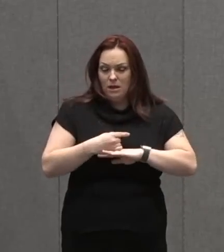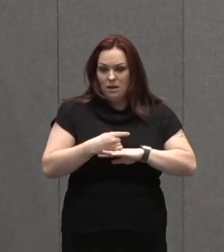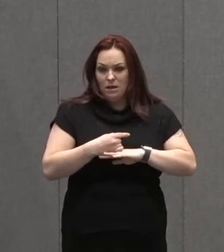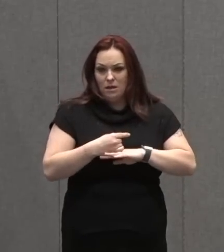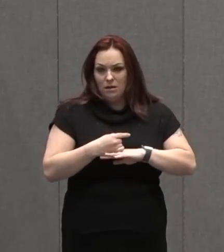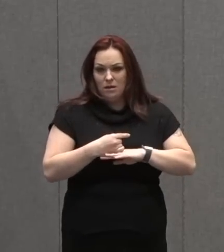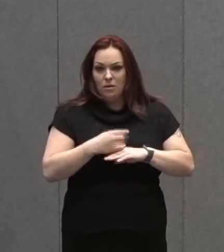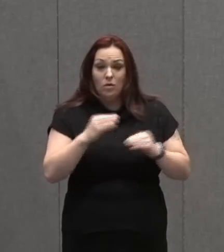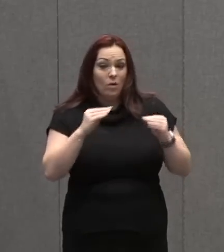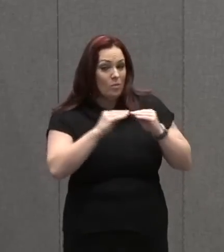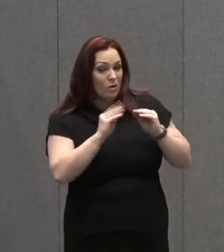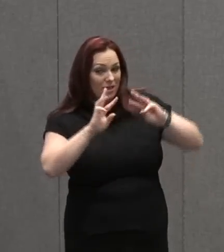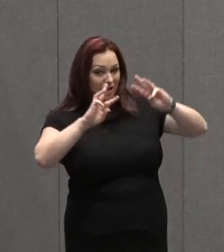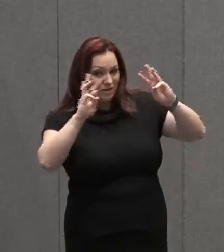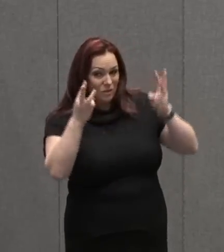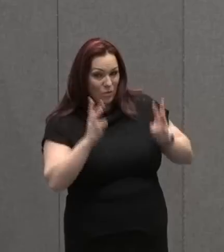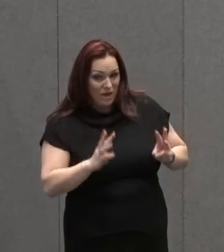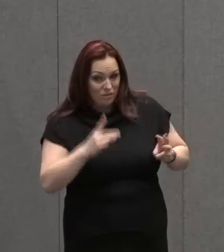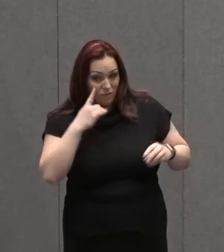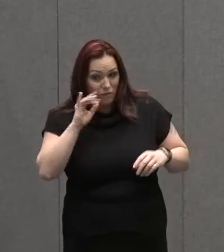that's more like the weather for that day.